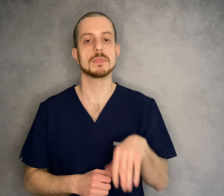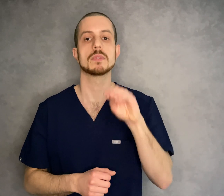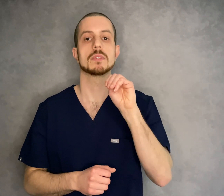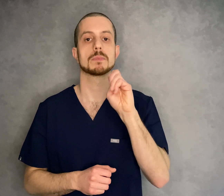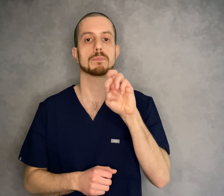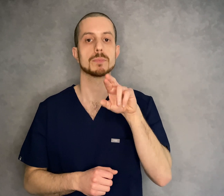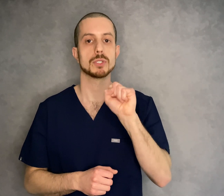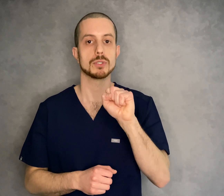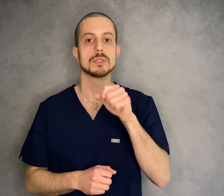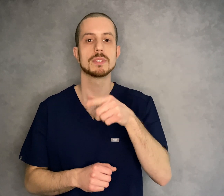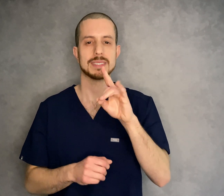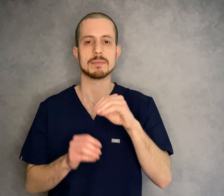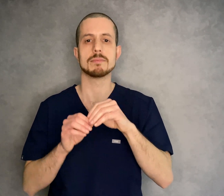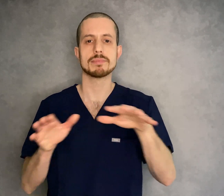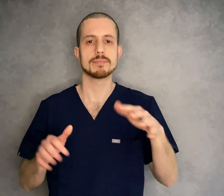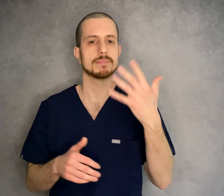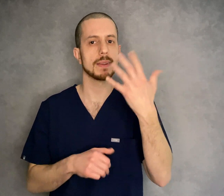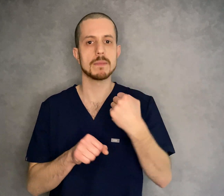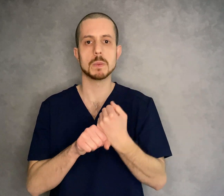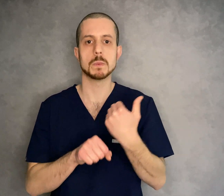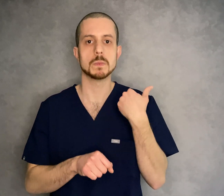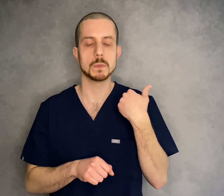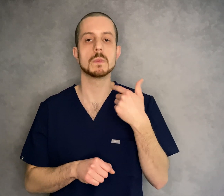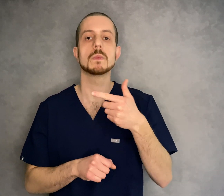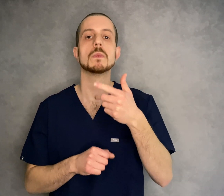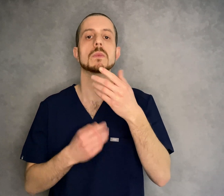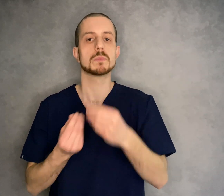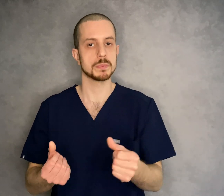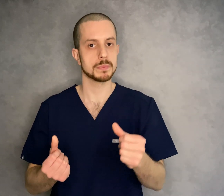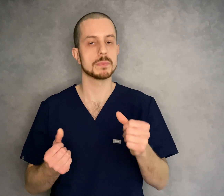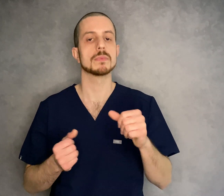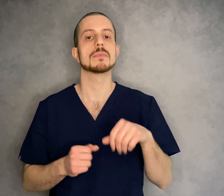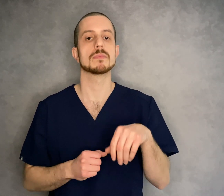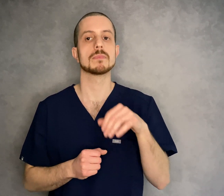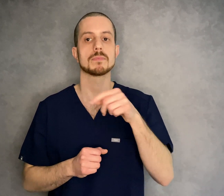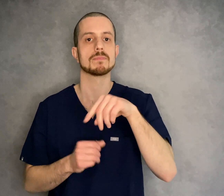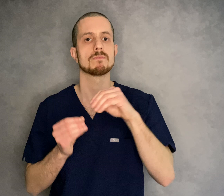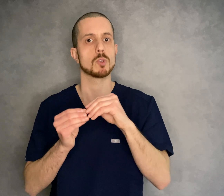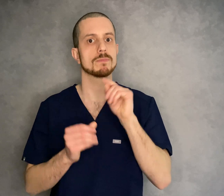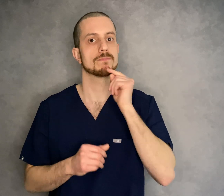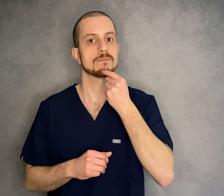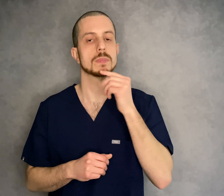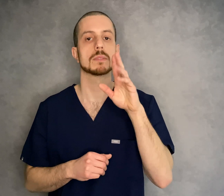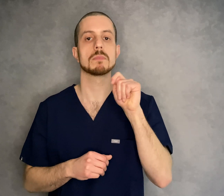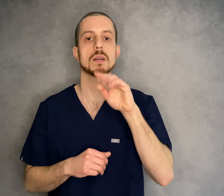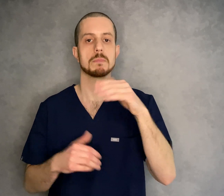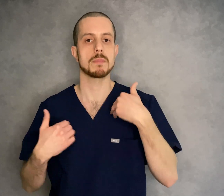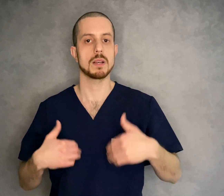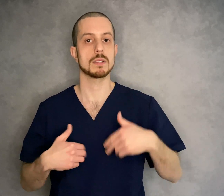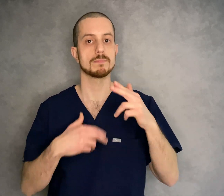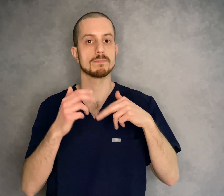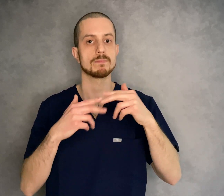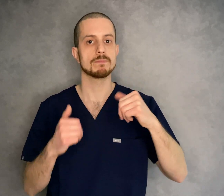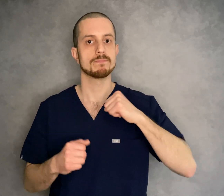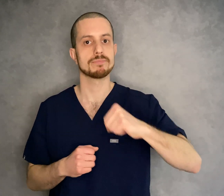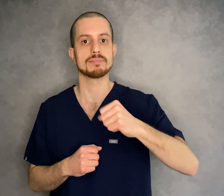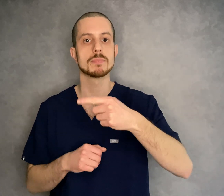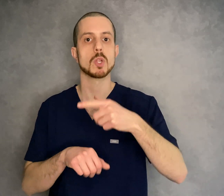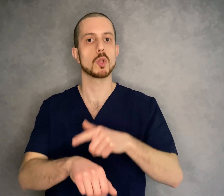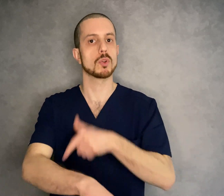MERS was an outbreak that occurred about 5 years ago that went away as well. Those were much more severe, but those infected were able to build